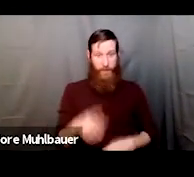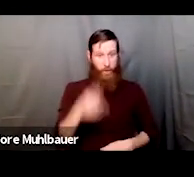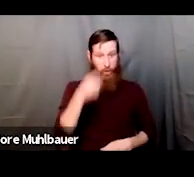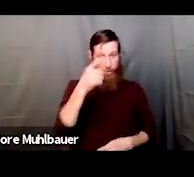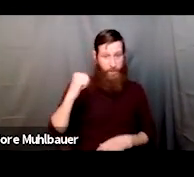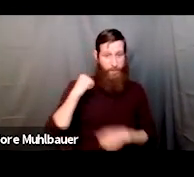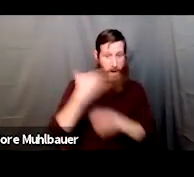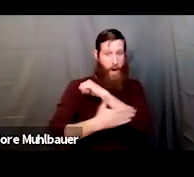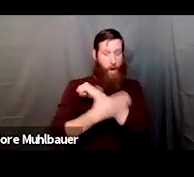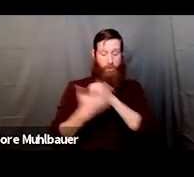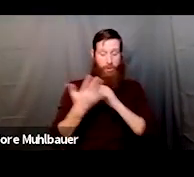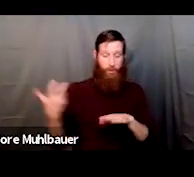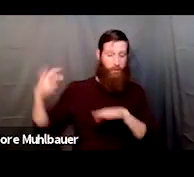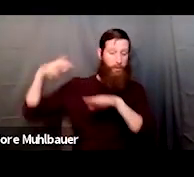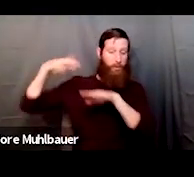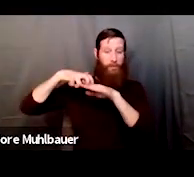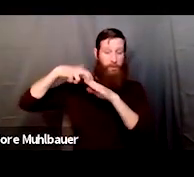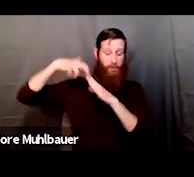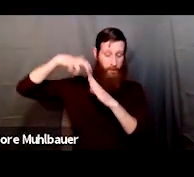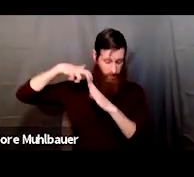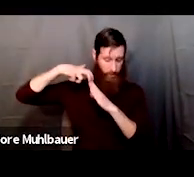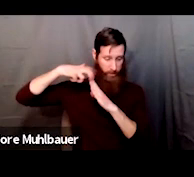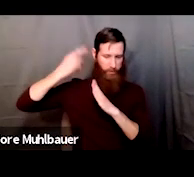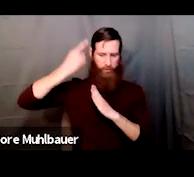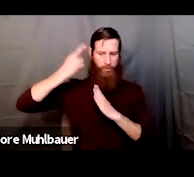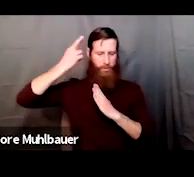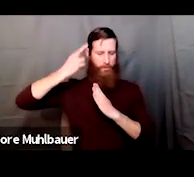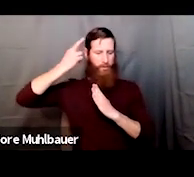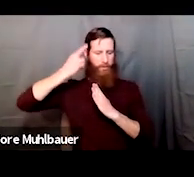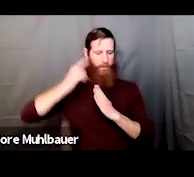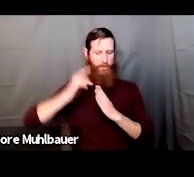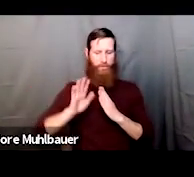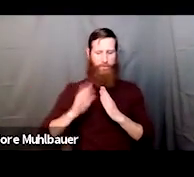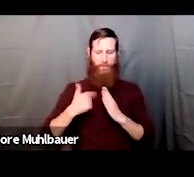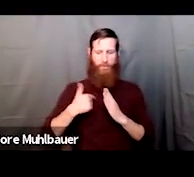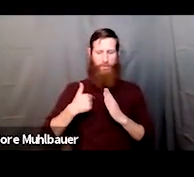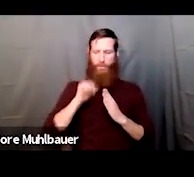and just then just then realize; "Oh No" I actually don't agree with this person at all